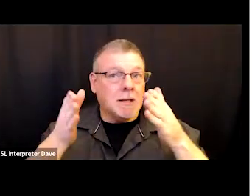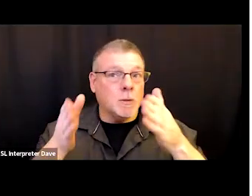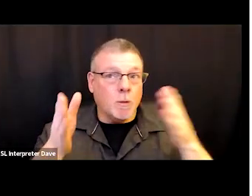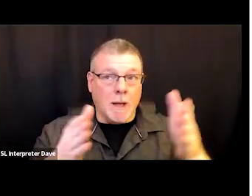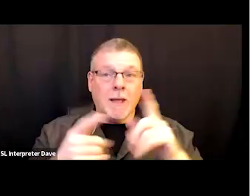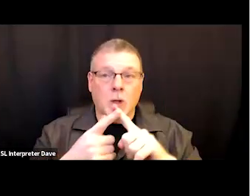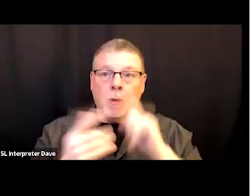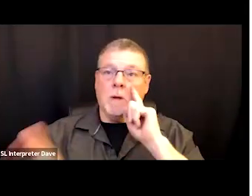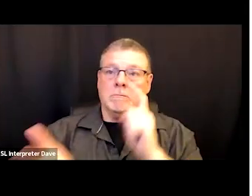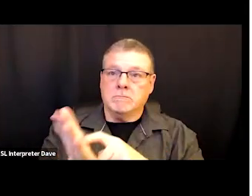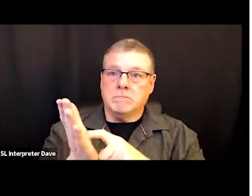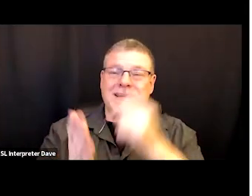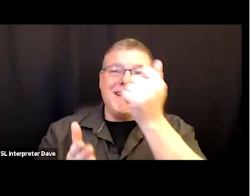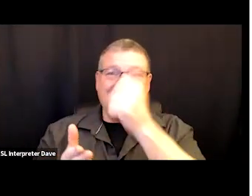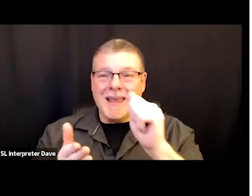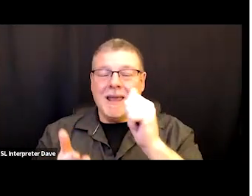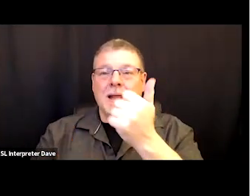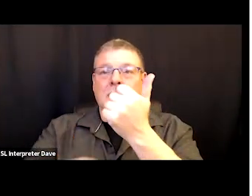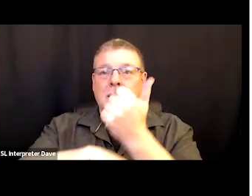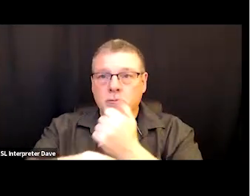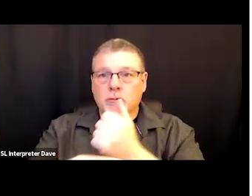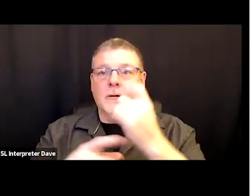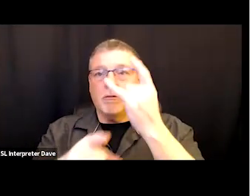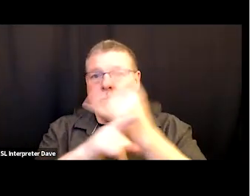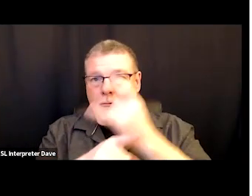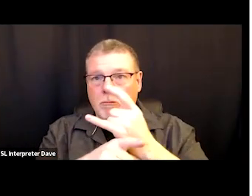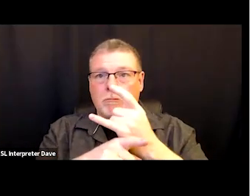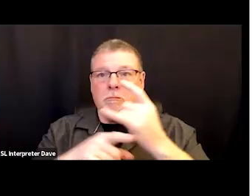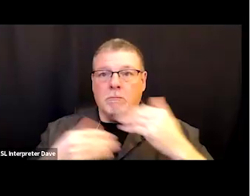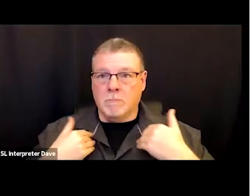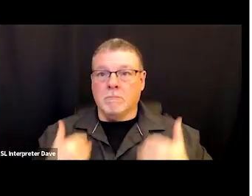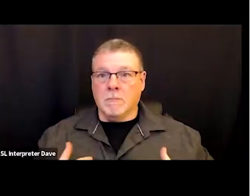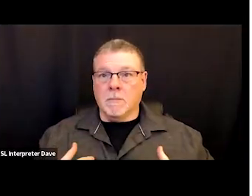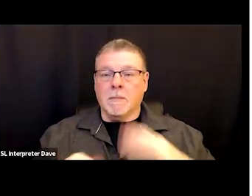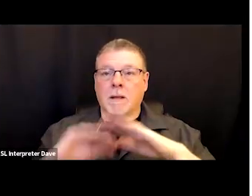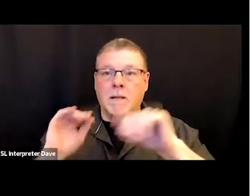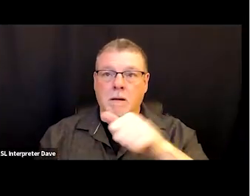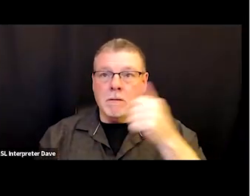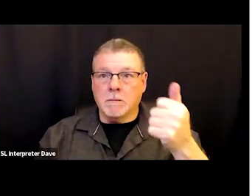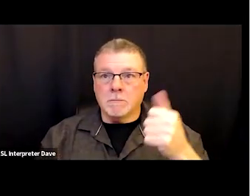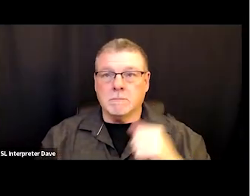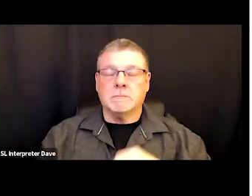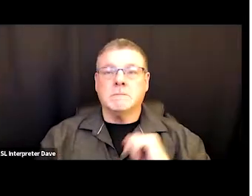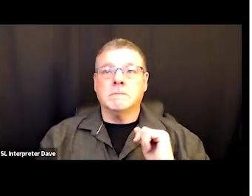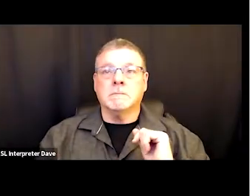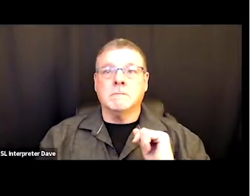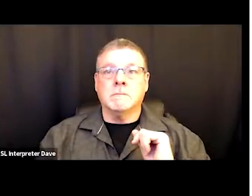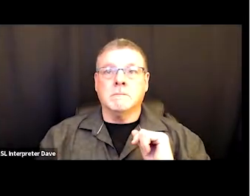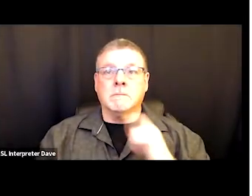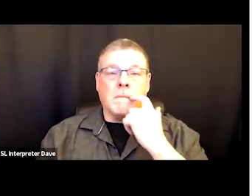the presence of drugs and alcohol in the body than other methodologies. It's well tested.